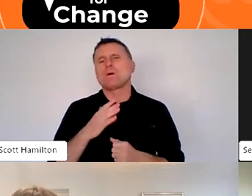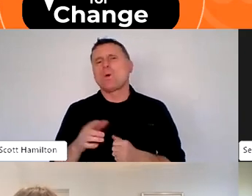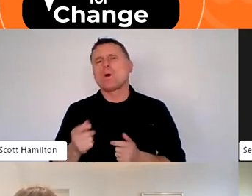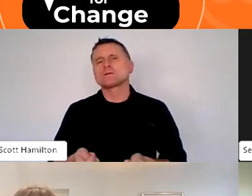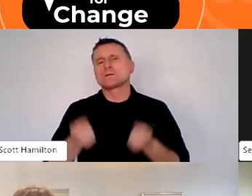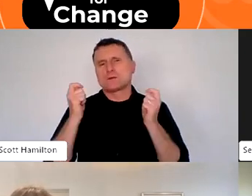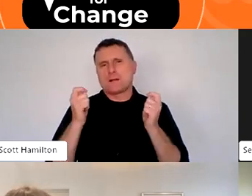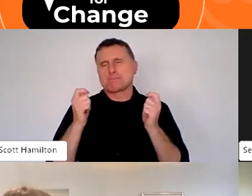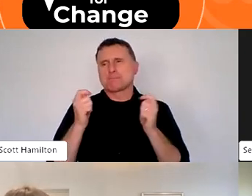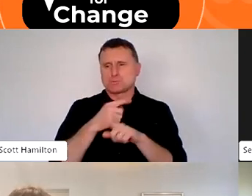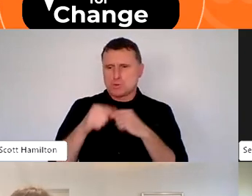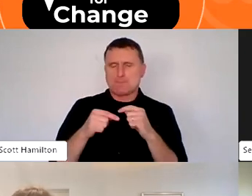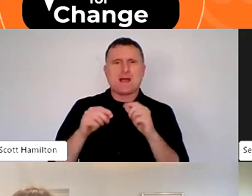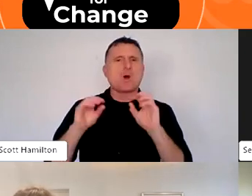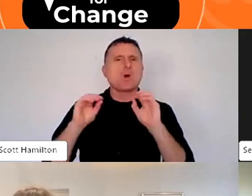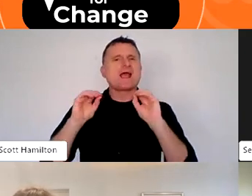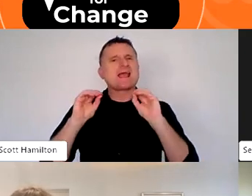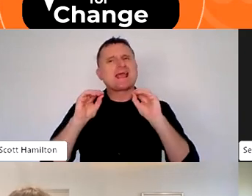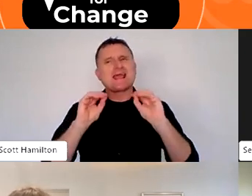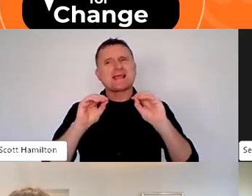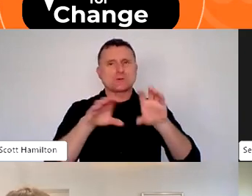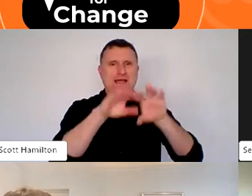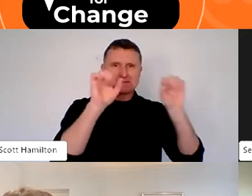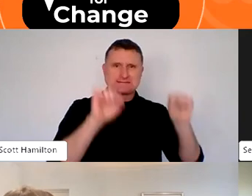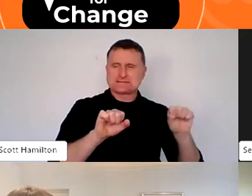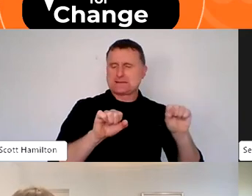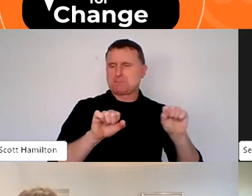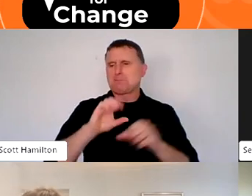system being politicised. It's been a real honour for me to be